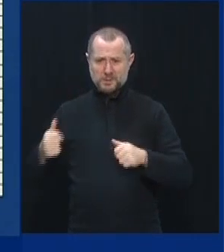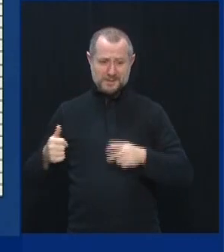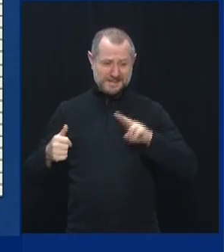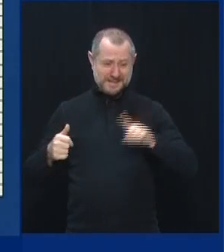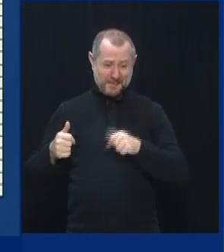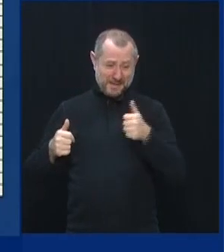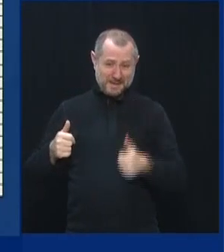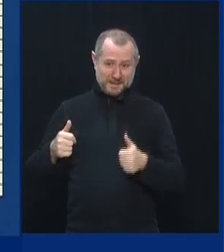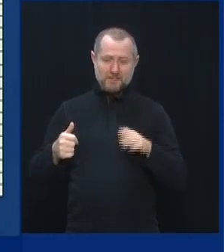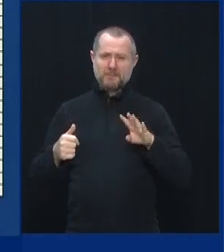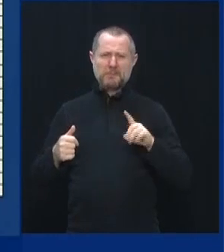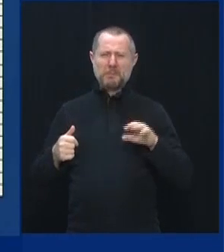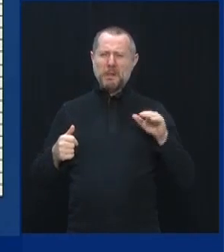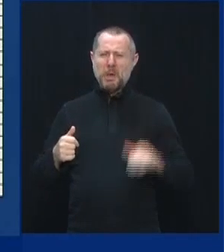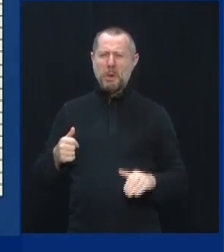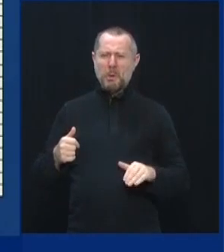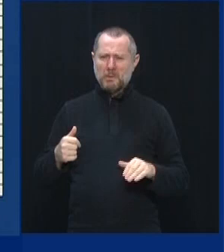HOSPITALS WITHIN THE SAME REGION